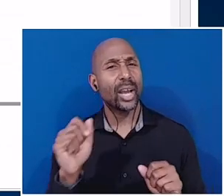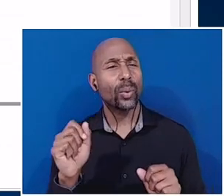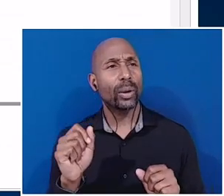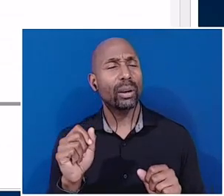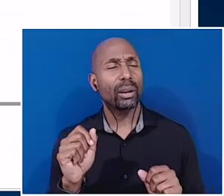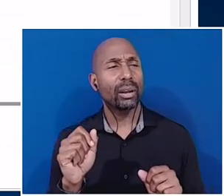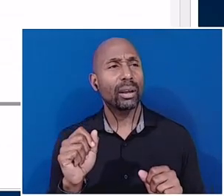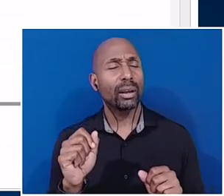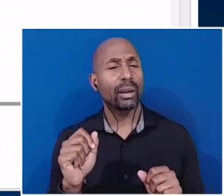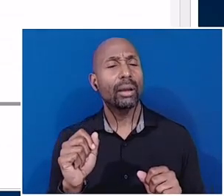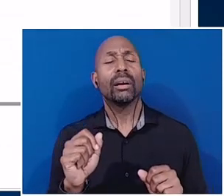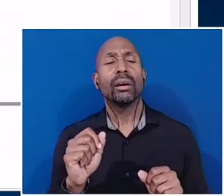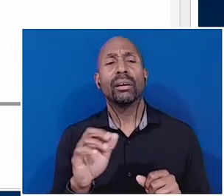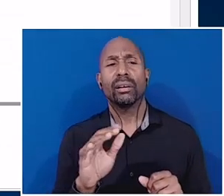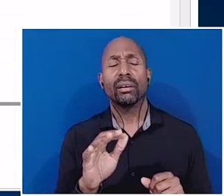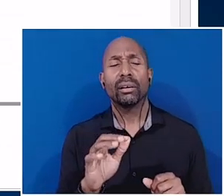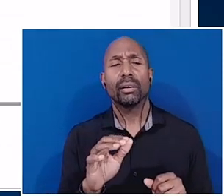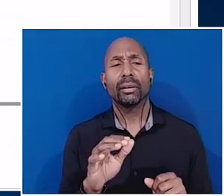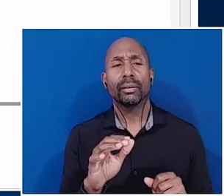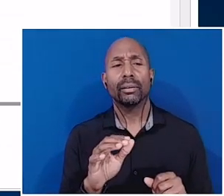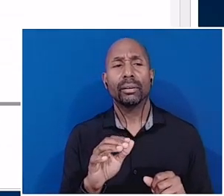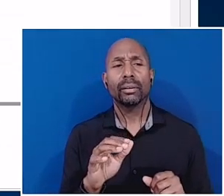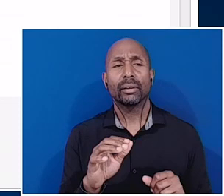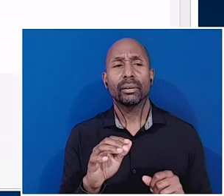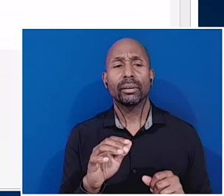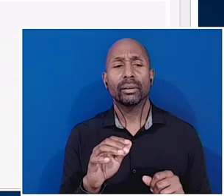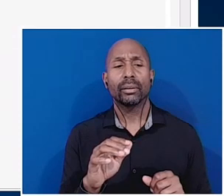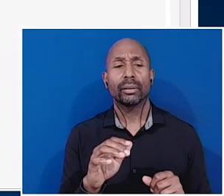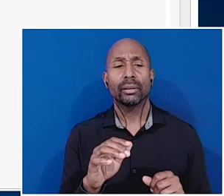The- could you go to the- next to page 34?